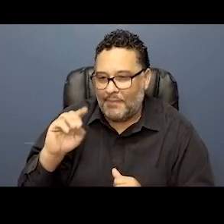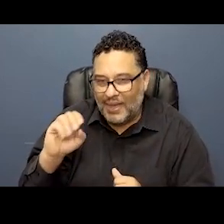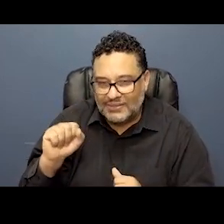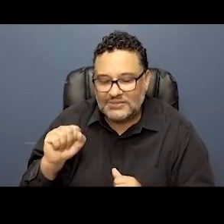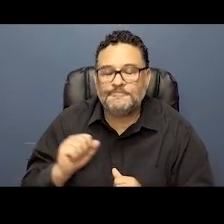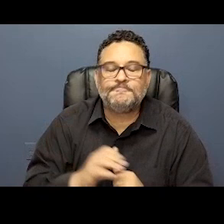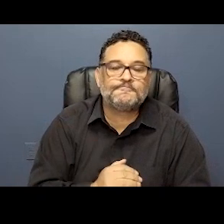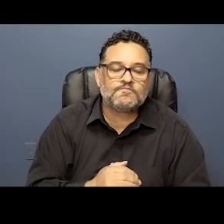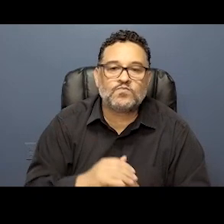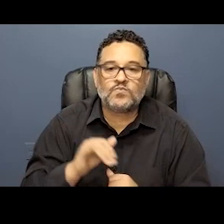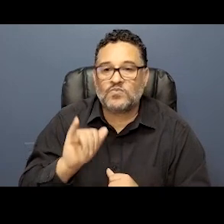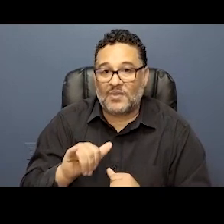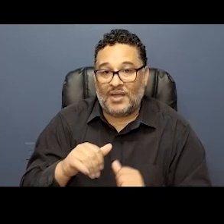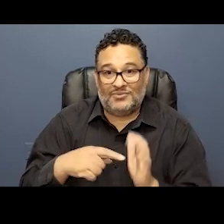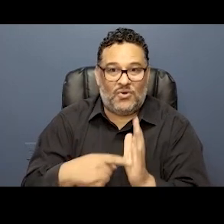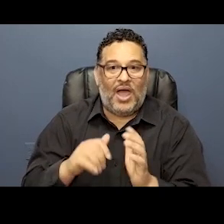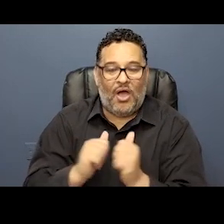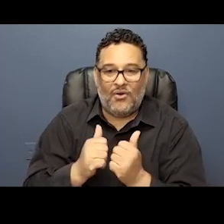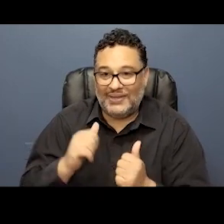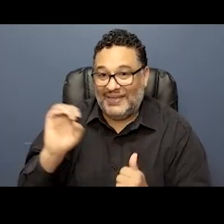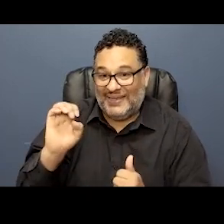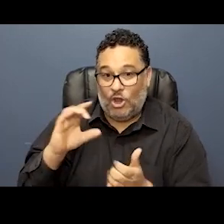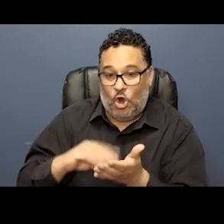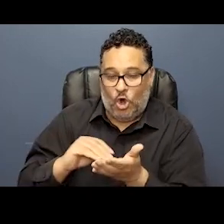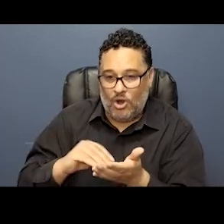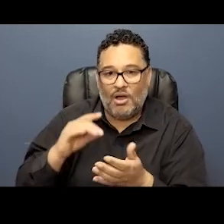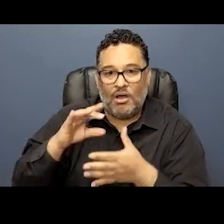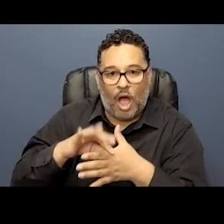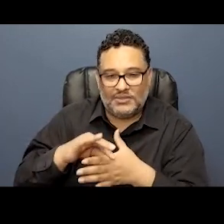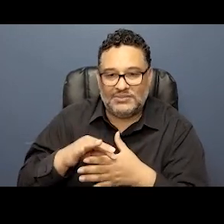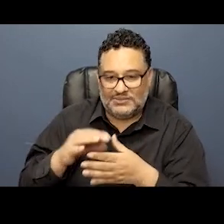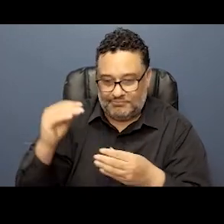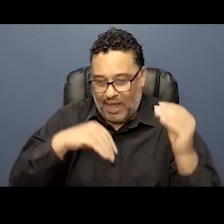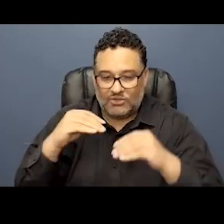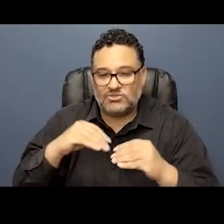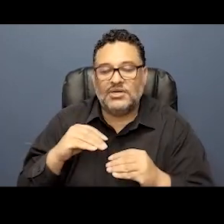This standardizes how eLearning content is packaged, delivered, and tracked,